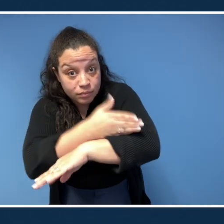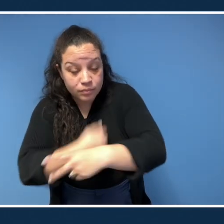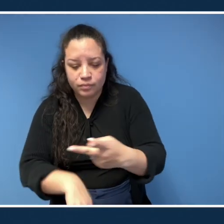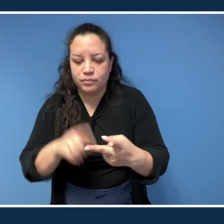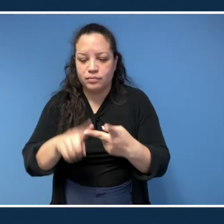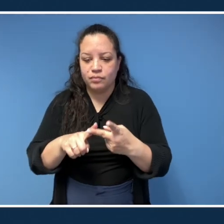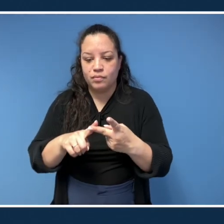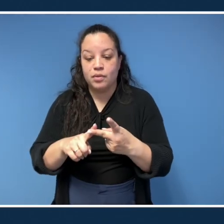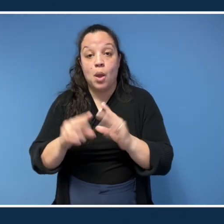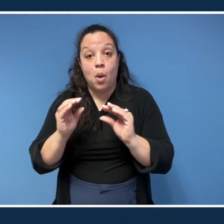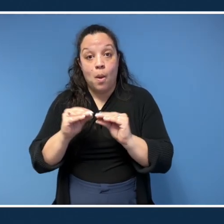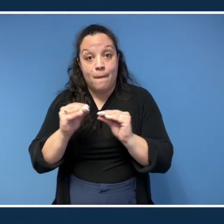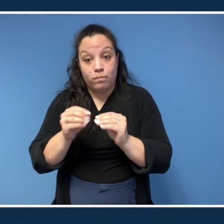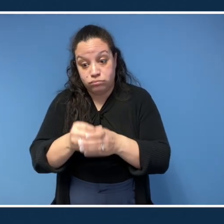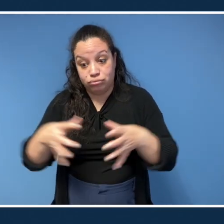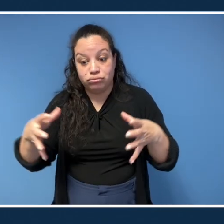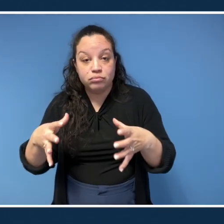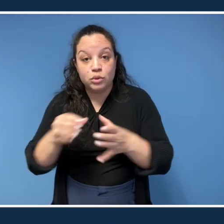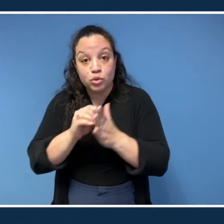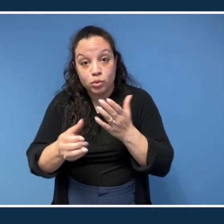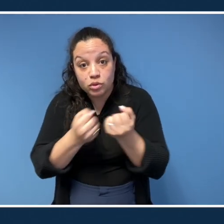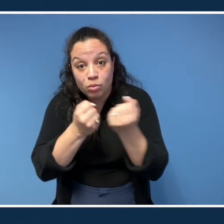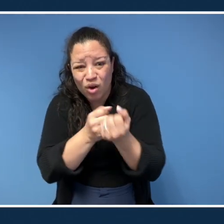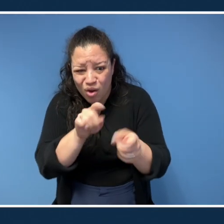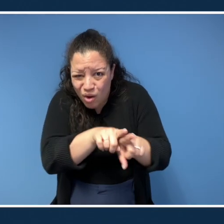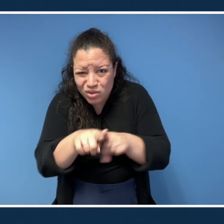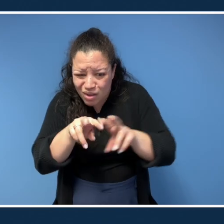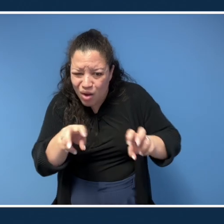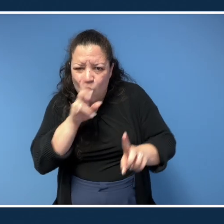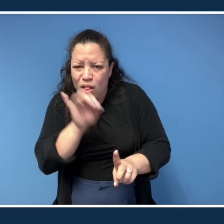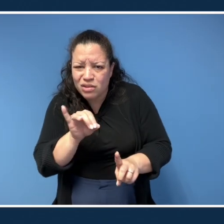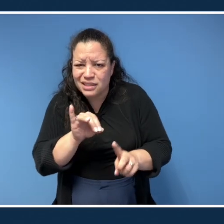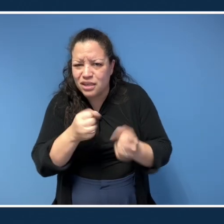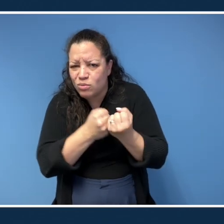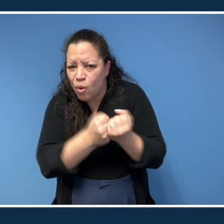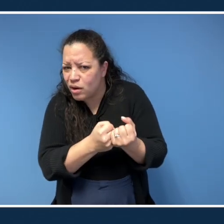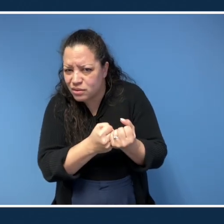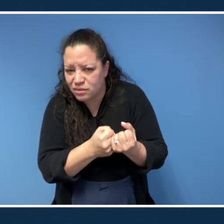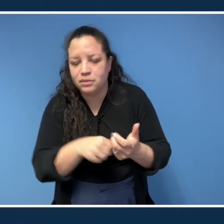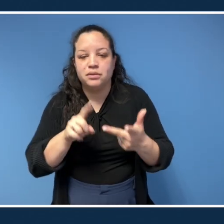increasing student supports, but also reimagining that and what that looks like as well too. And really importantly,